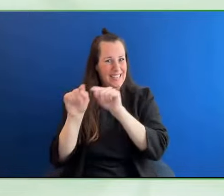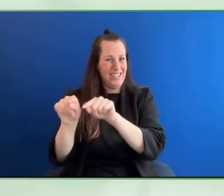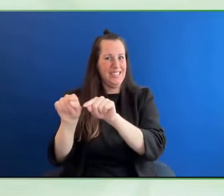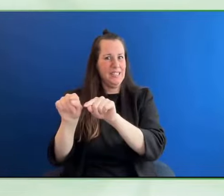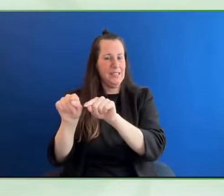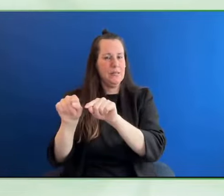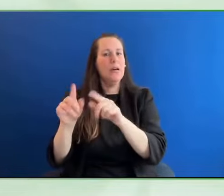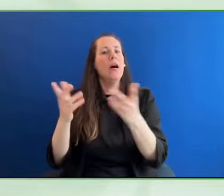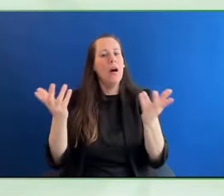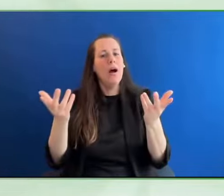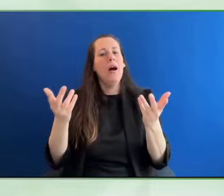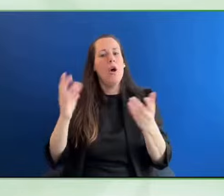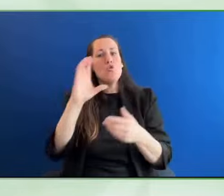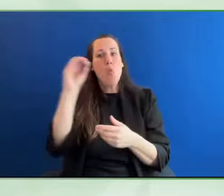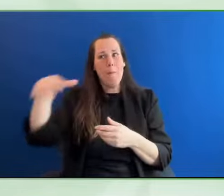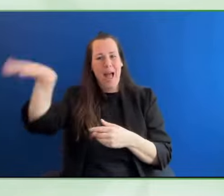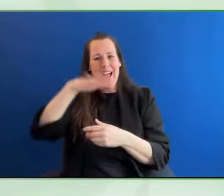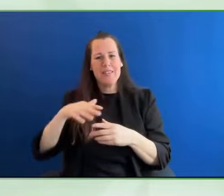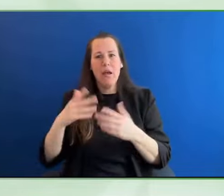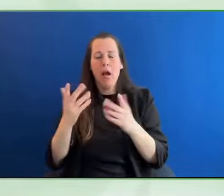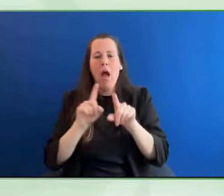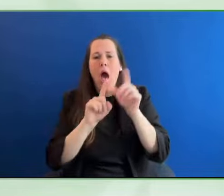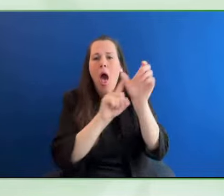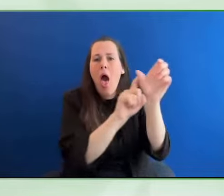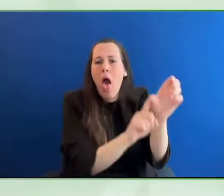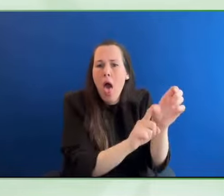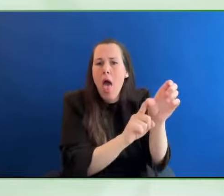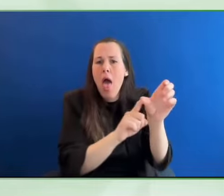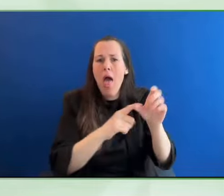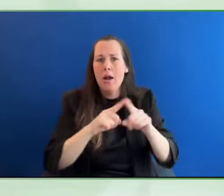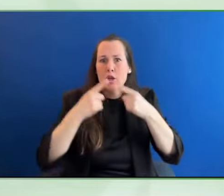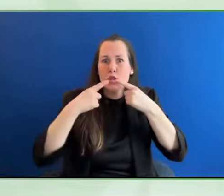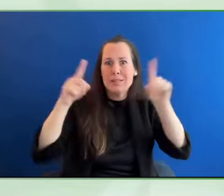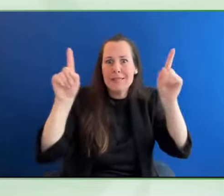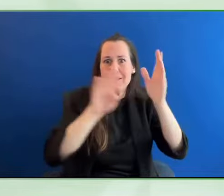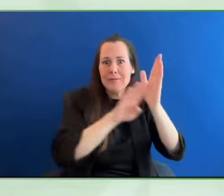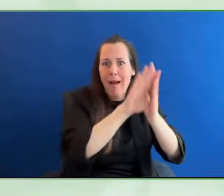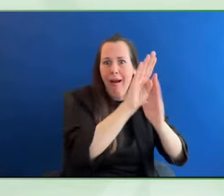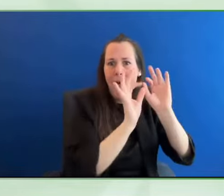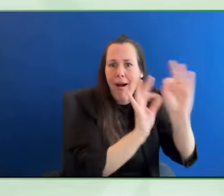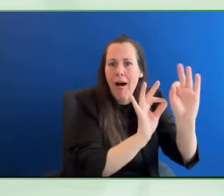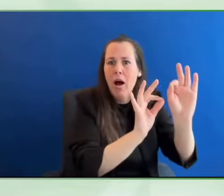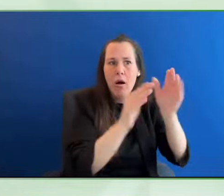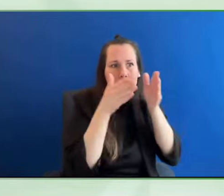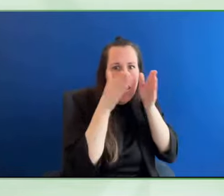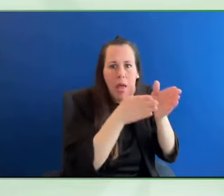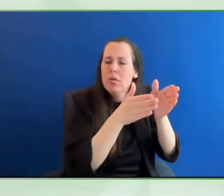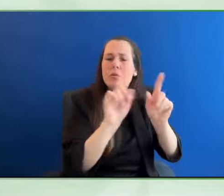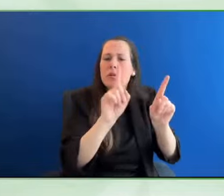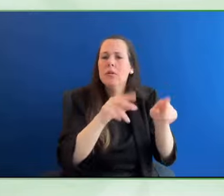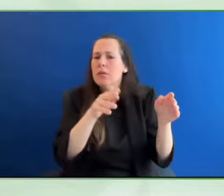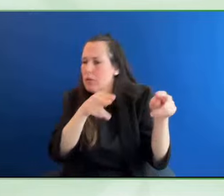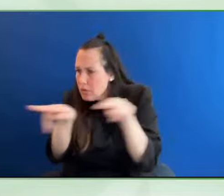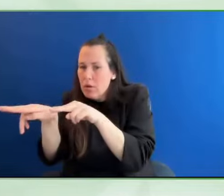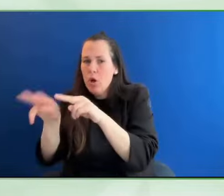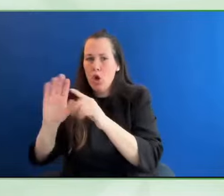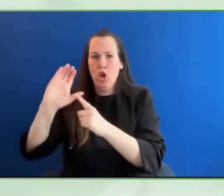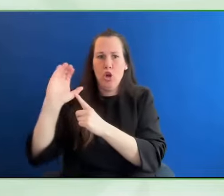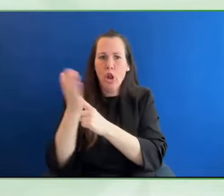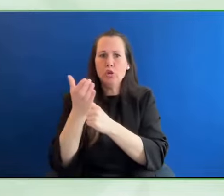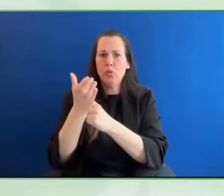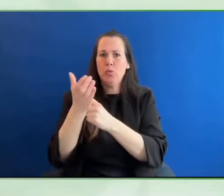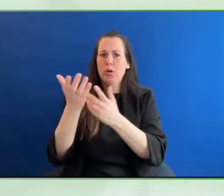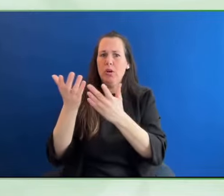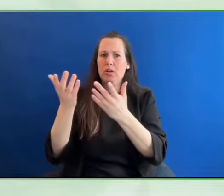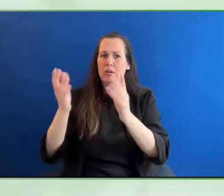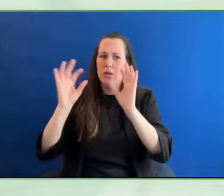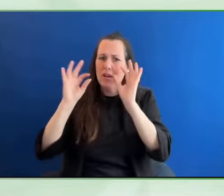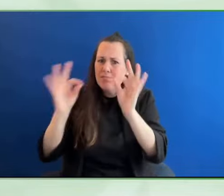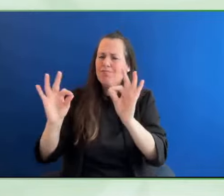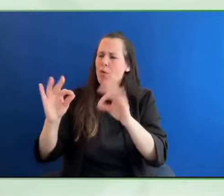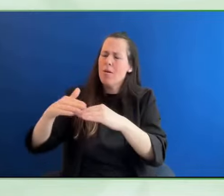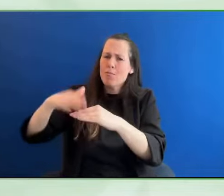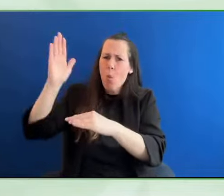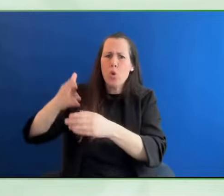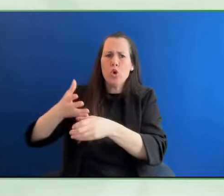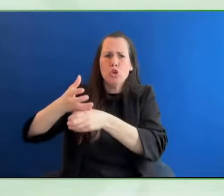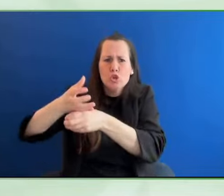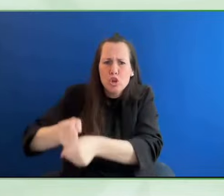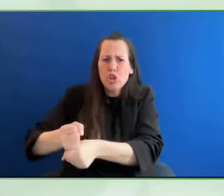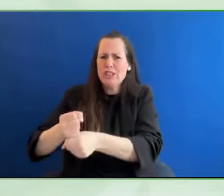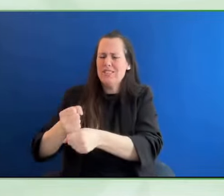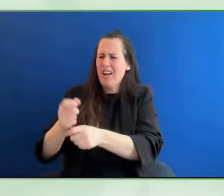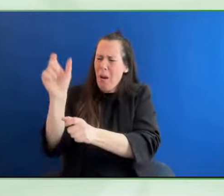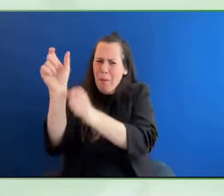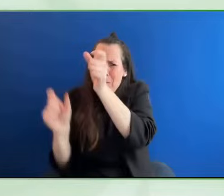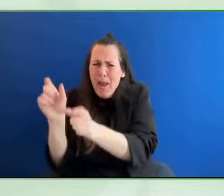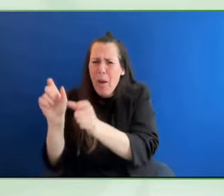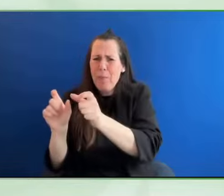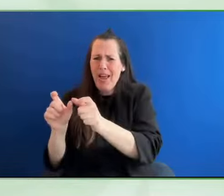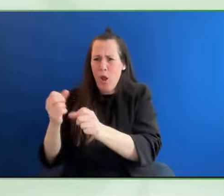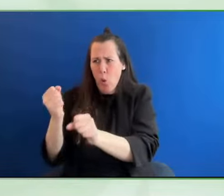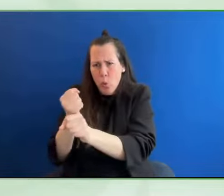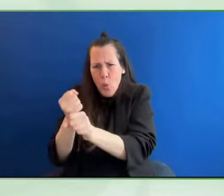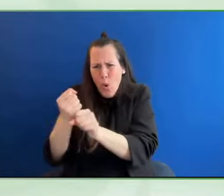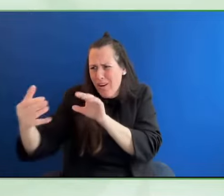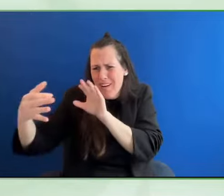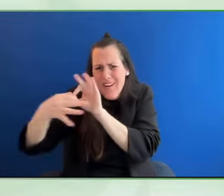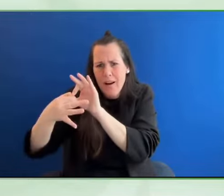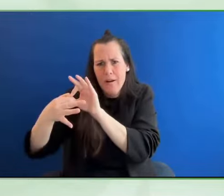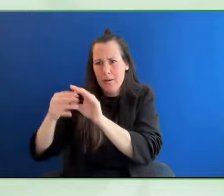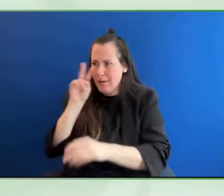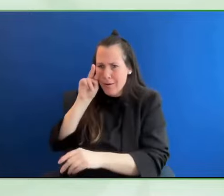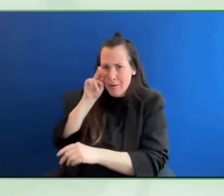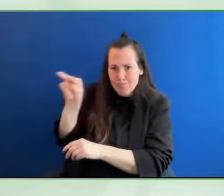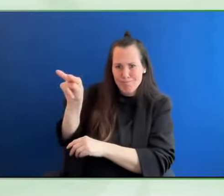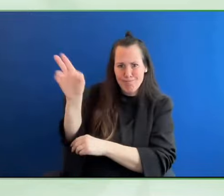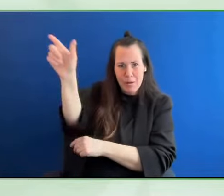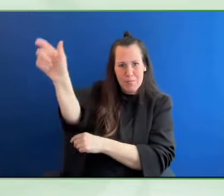You can look me up, Donna Bungard, I'm all over socials and I'm happy to keep the conversation